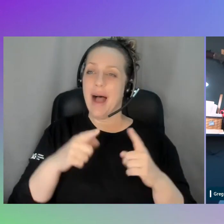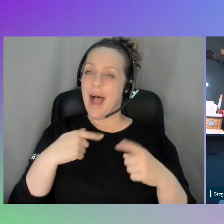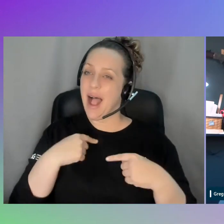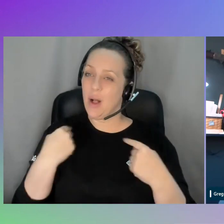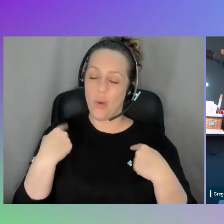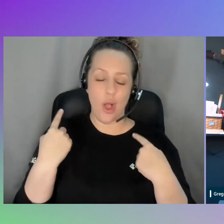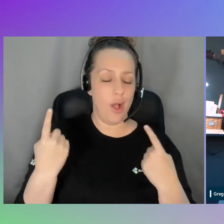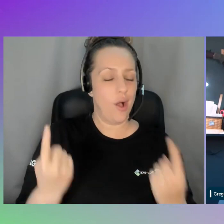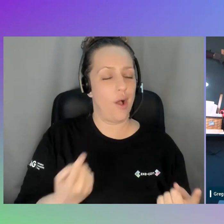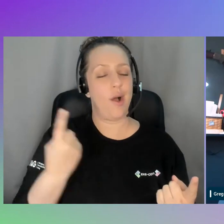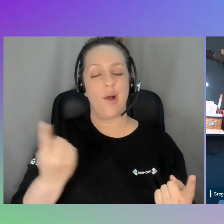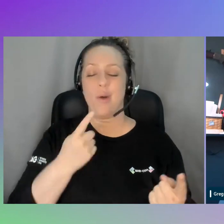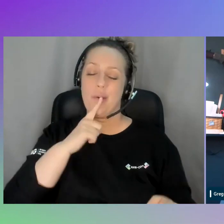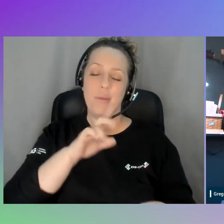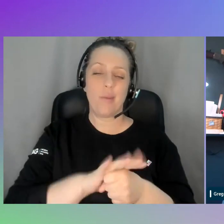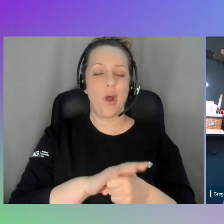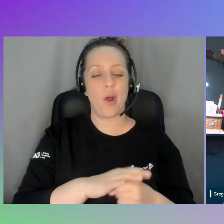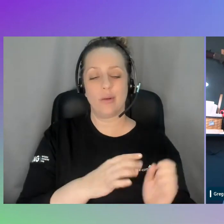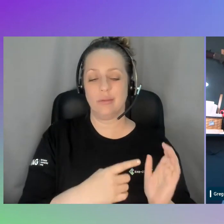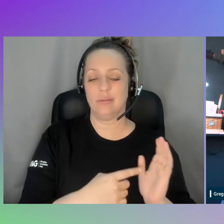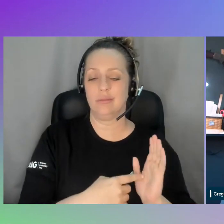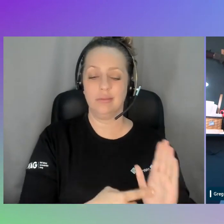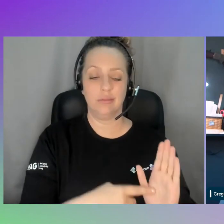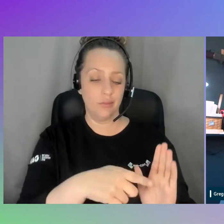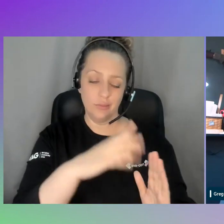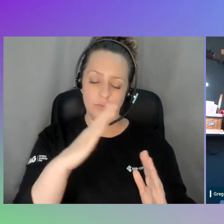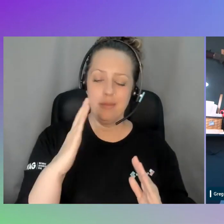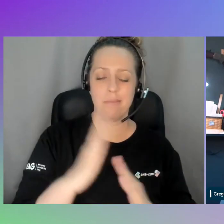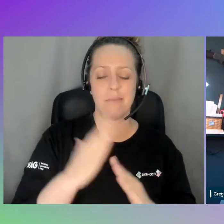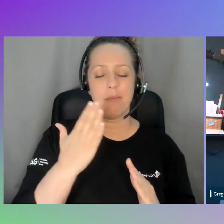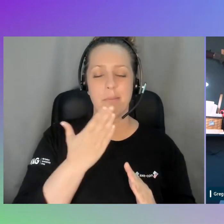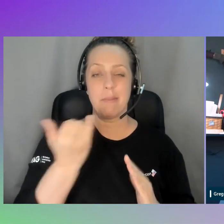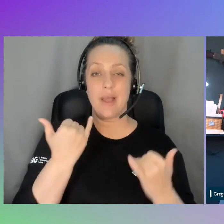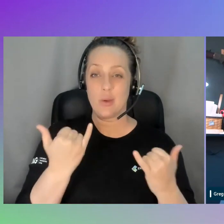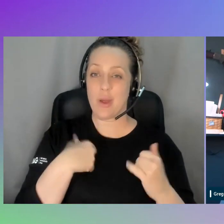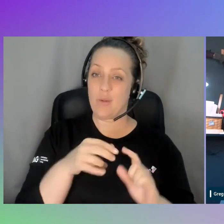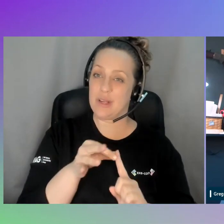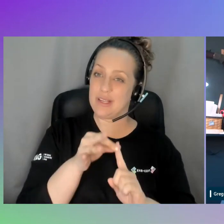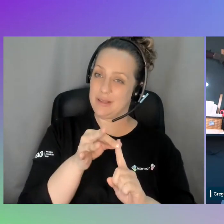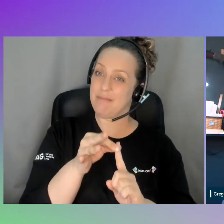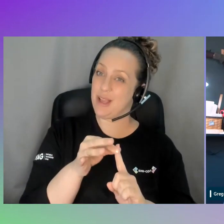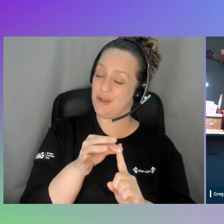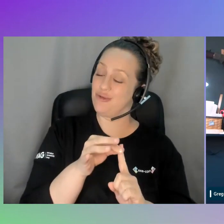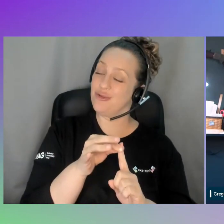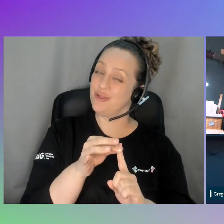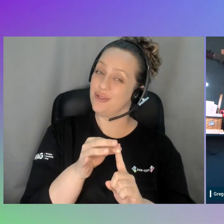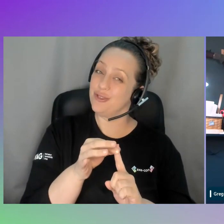But uh, as we always promise, we, uh, bring you only the best. And so today we've got a very special treat. A couple of